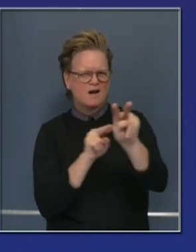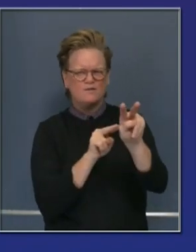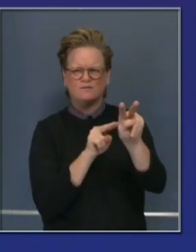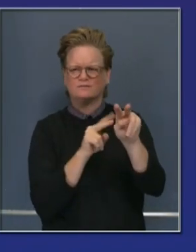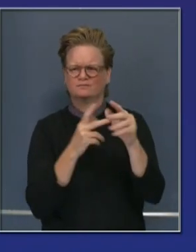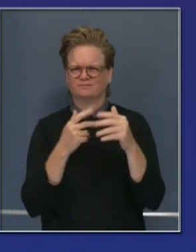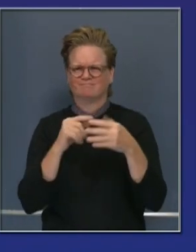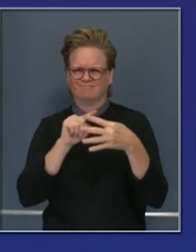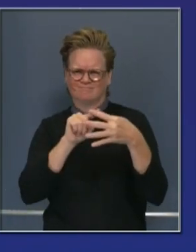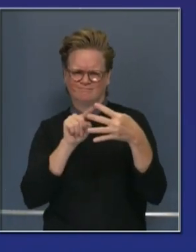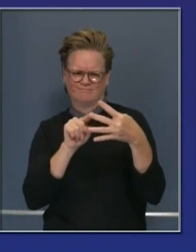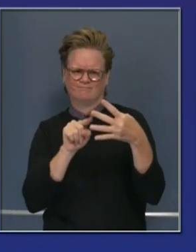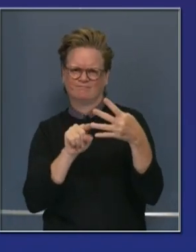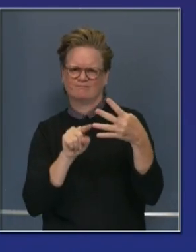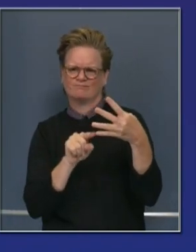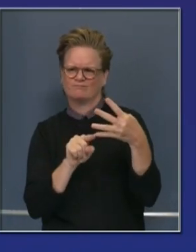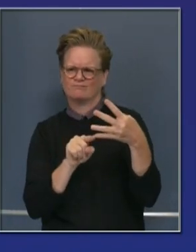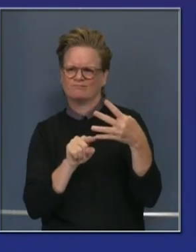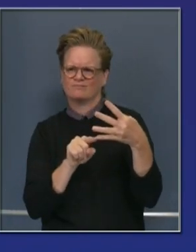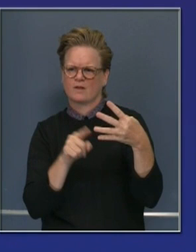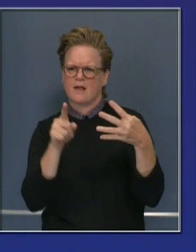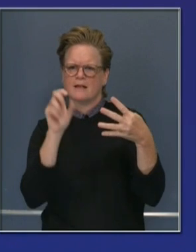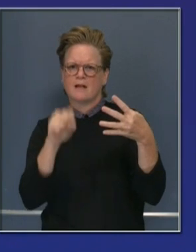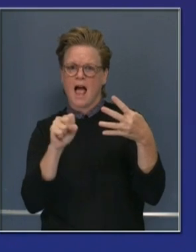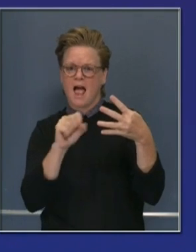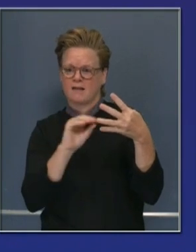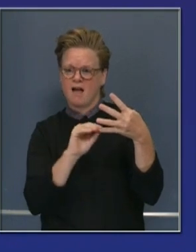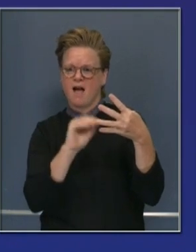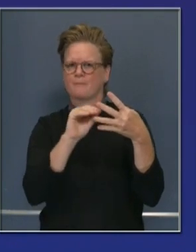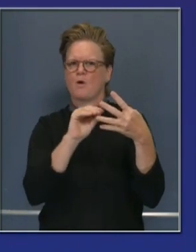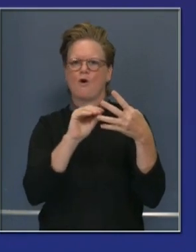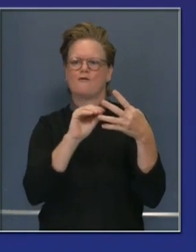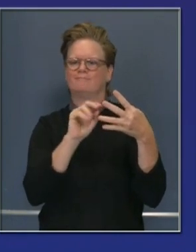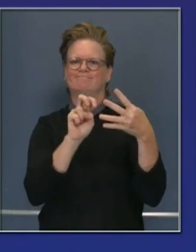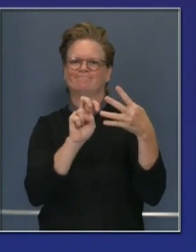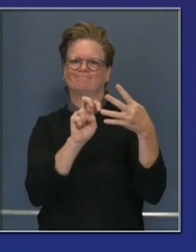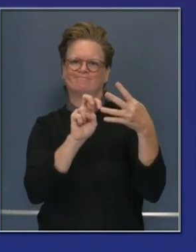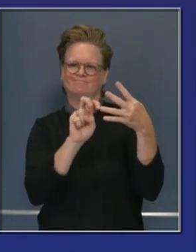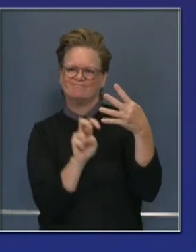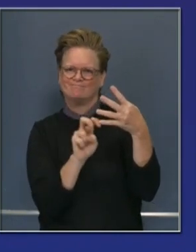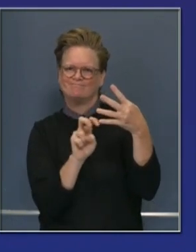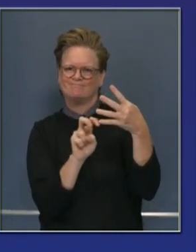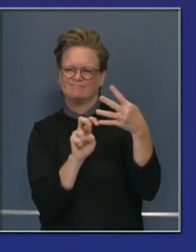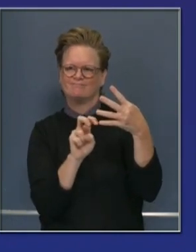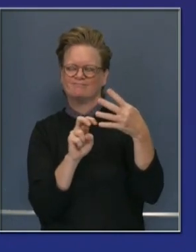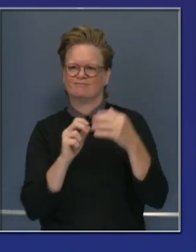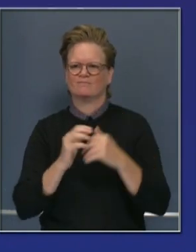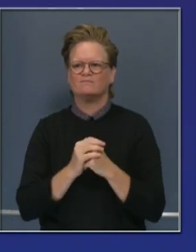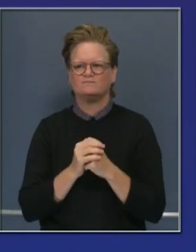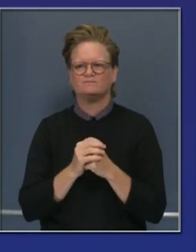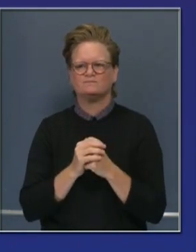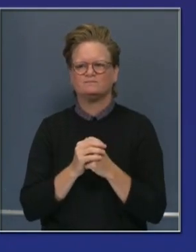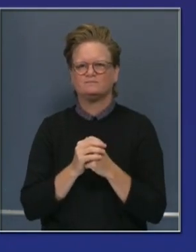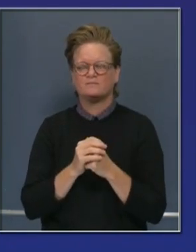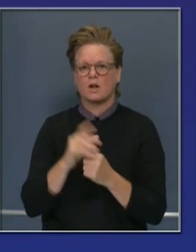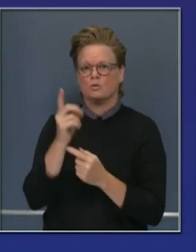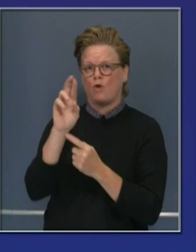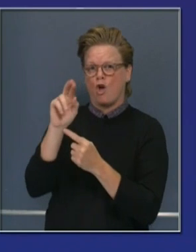POPULATION, COHORT, BE AT 1000 OR 100,000 THAT TEST POSITIVE. THE PERCENTAGE OF PEOPLE THAT GET A TEST OR TEST POSITIVE. THE POSITIVITY RATES. CASE RATES AND TESTING POSITIVITY. THAT WILL BE THE NEW SIMPLE METRICS THAT WILL DETERMINE MOVEMENT WITH IN THESE TEARS